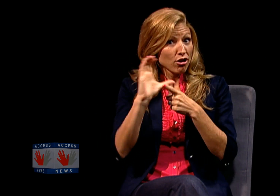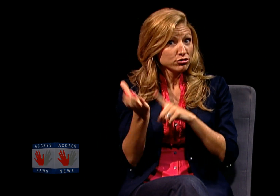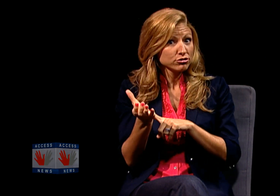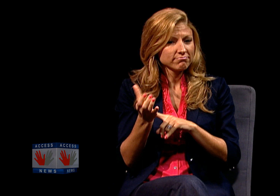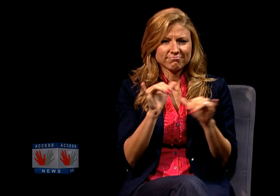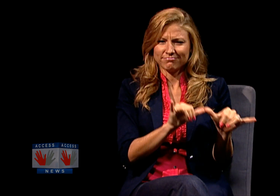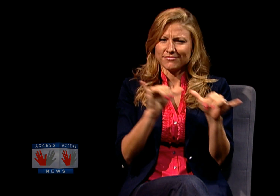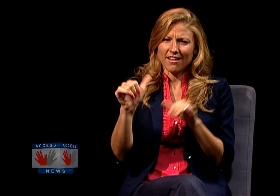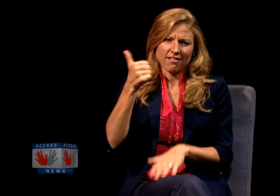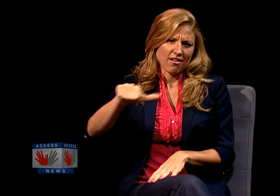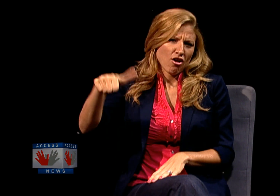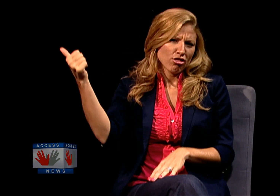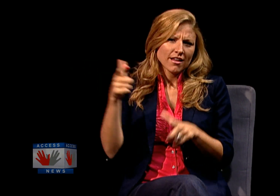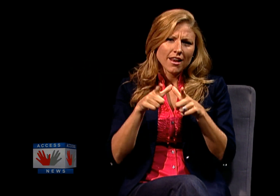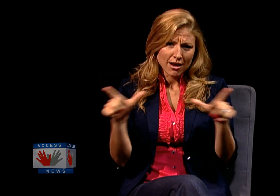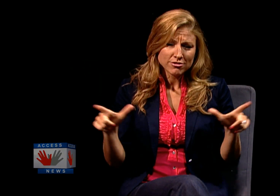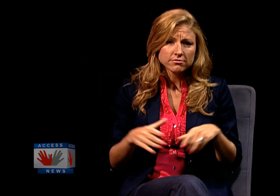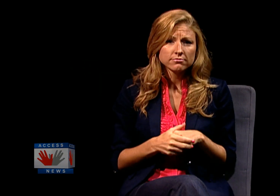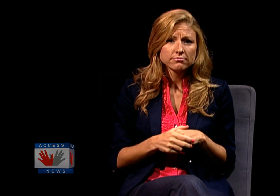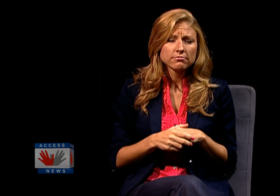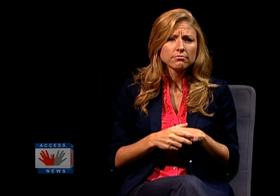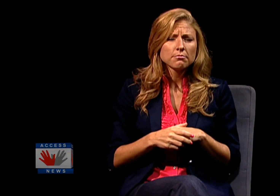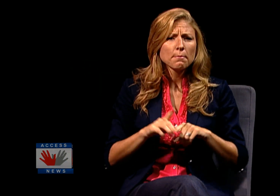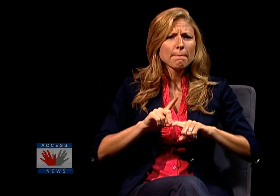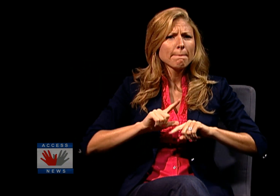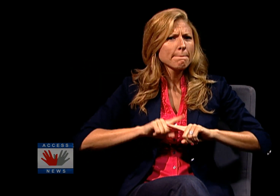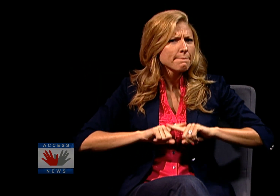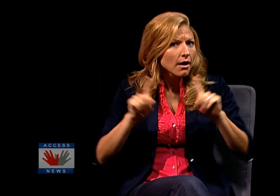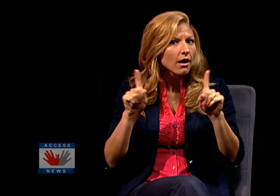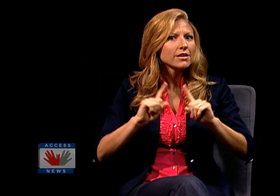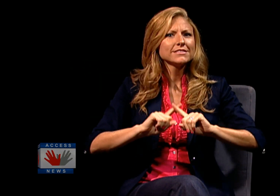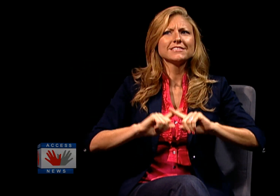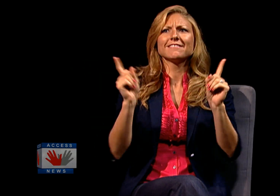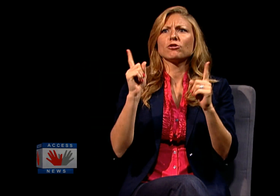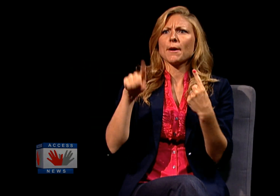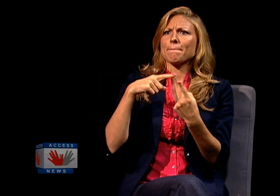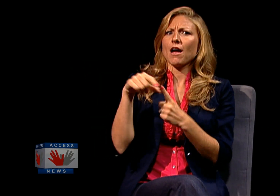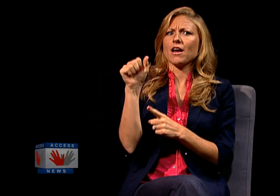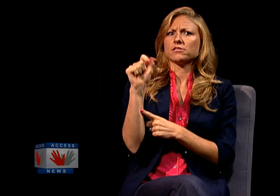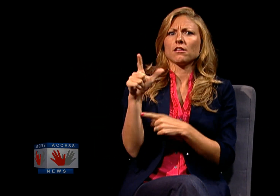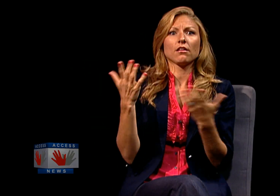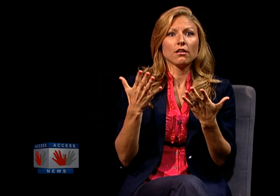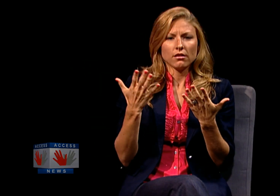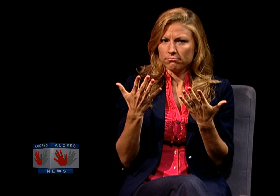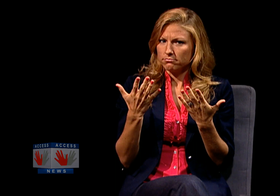ASL HAS ITS OWN GRAMMAR, HISTORY AND CULTURE JUST LIKE OTHER LANGUAGES.